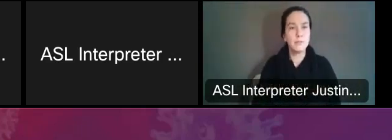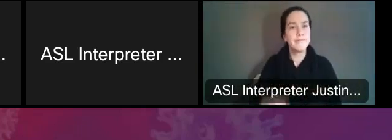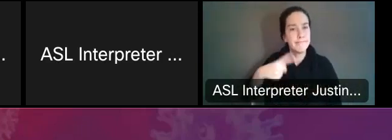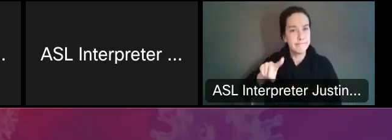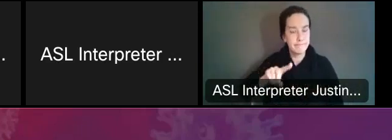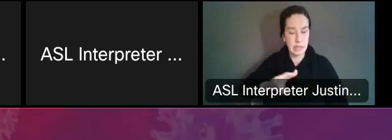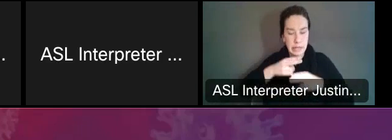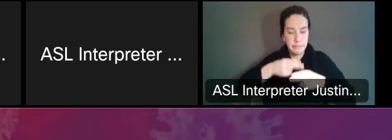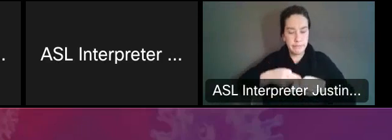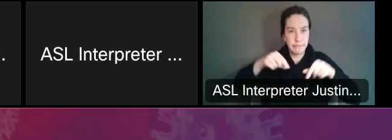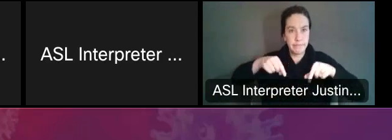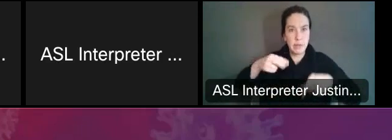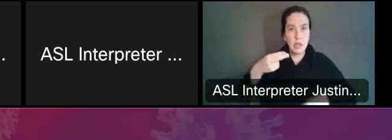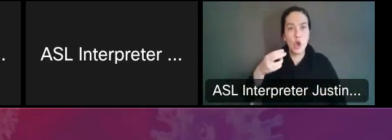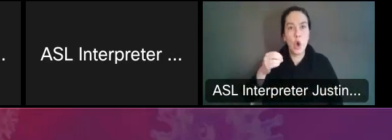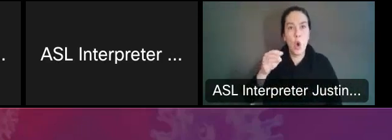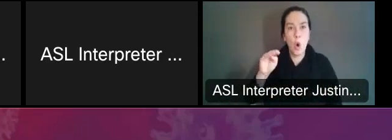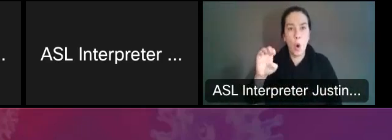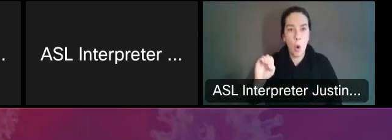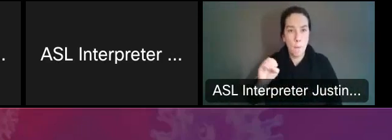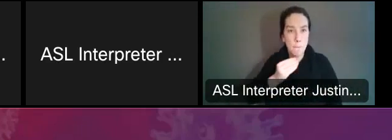We pay respects to their elders past and present.